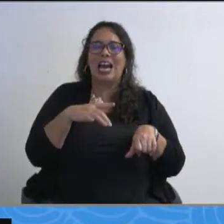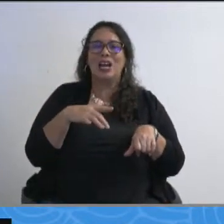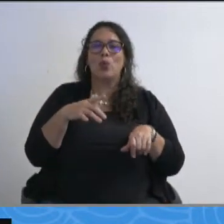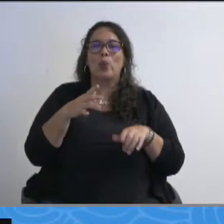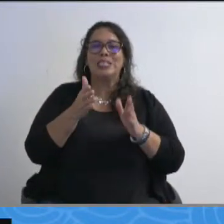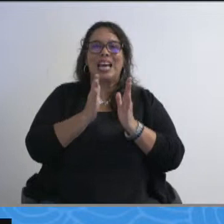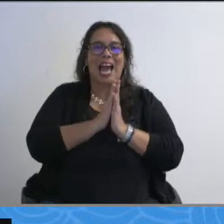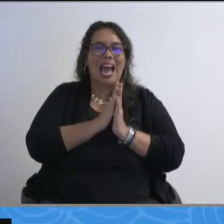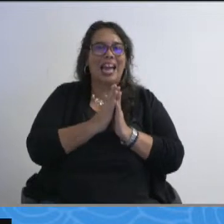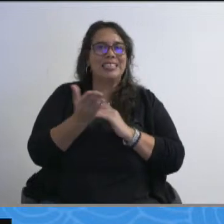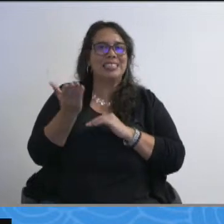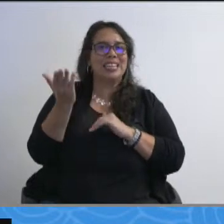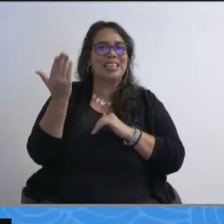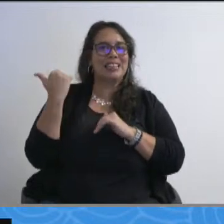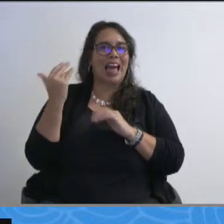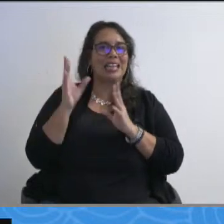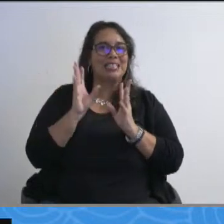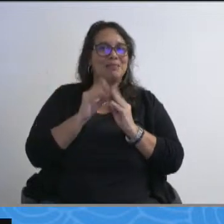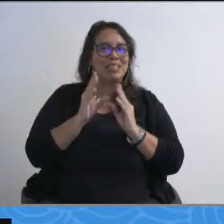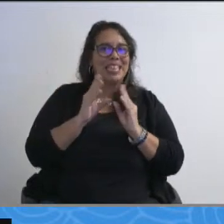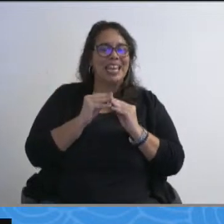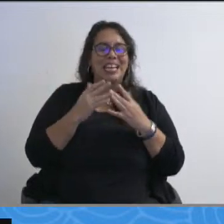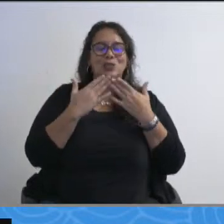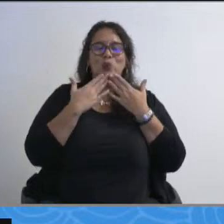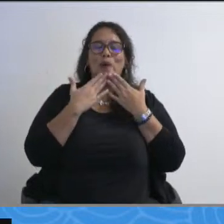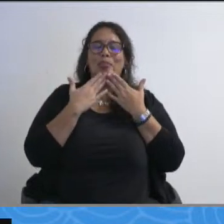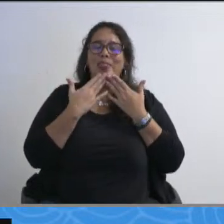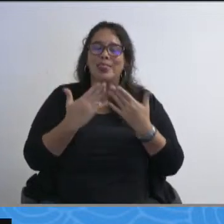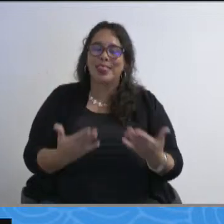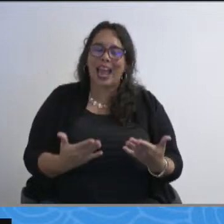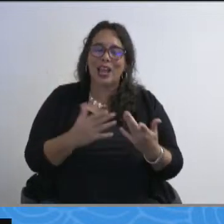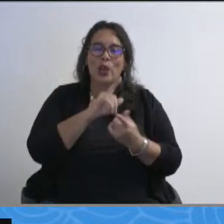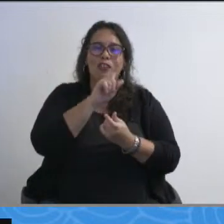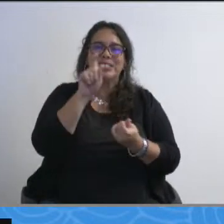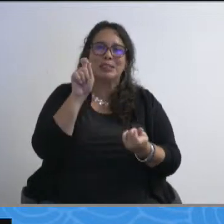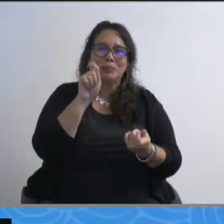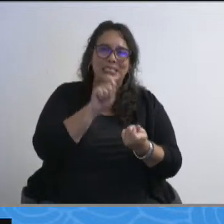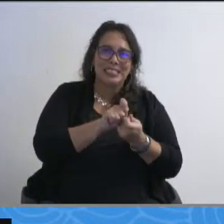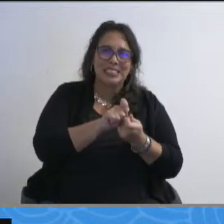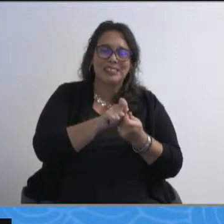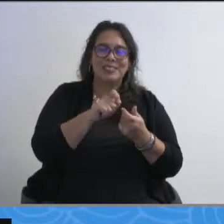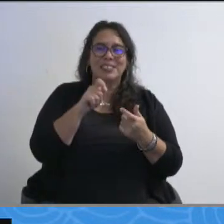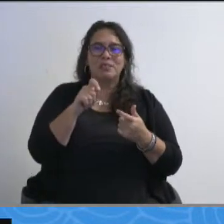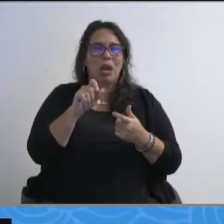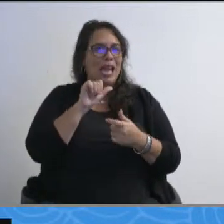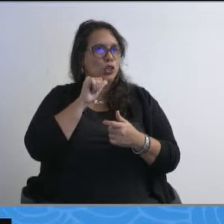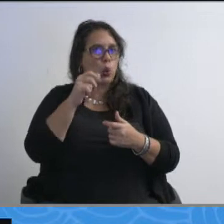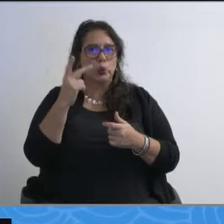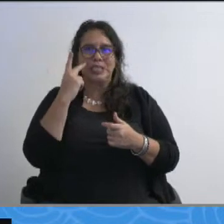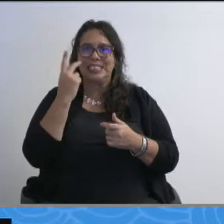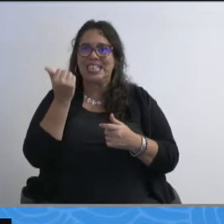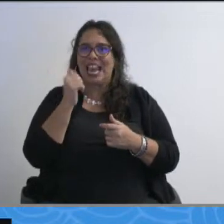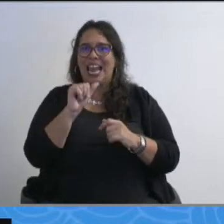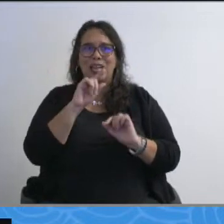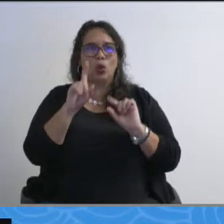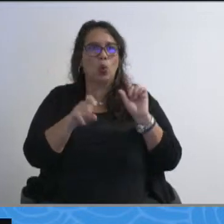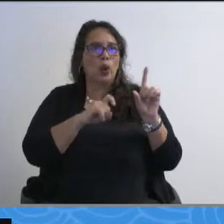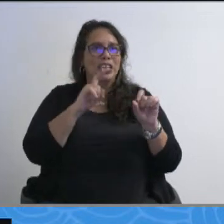and I know we had connected. So, thank you for that specificity. I don't see any questions in the chat.